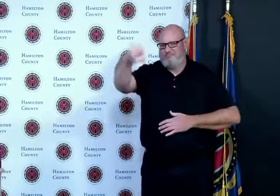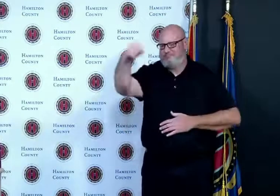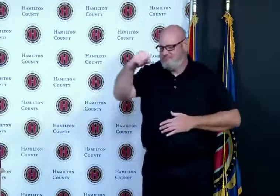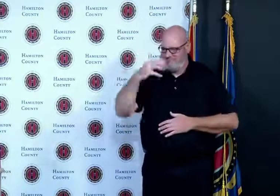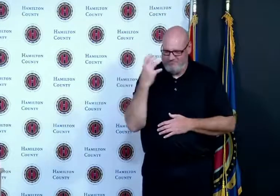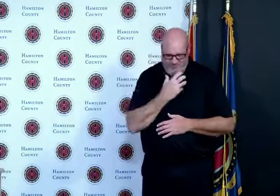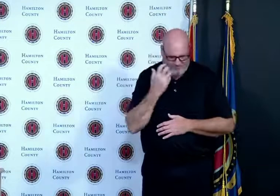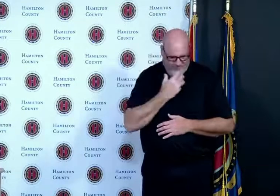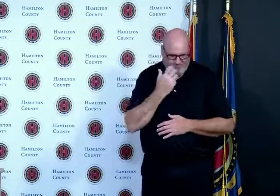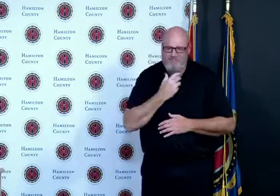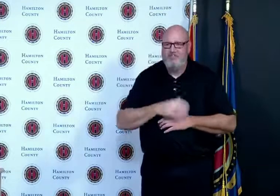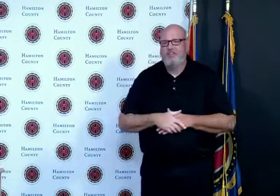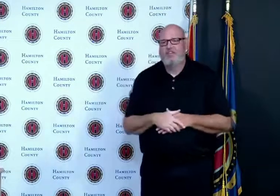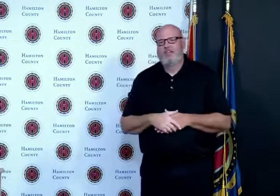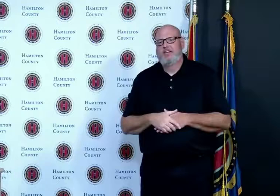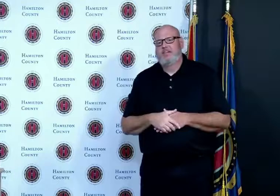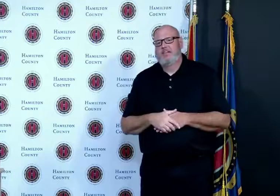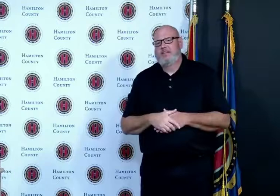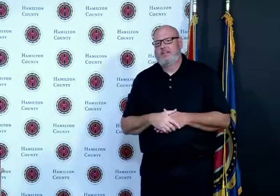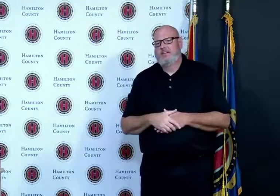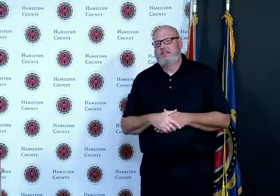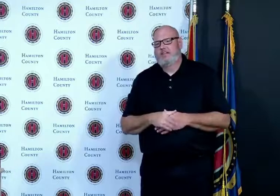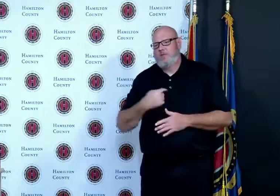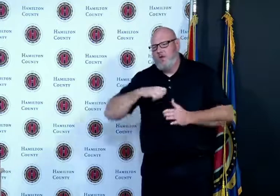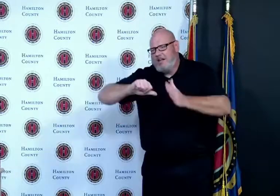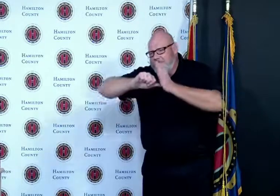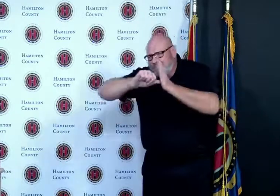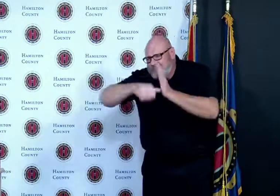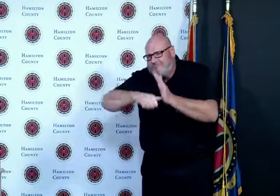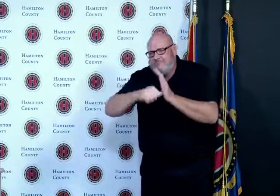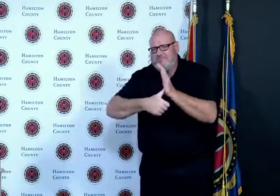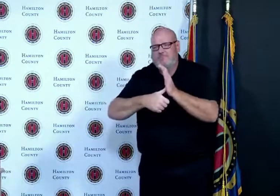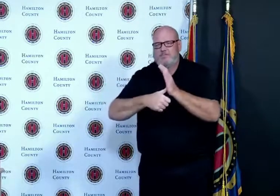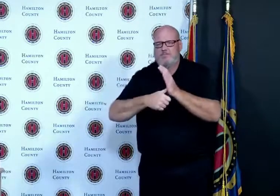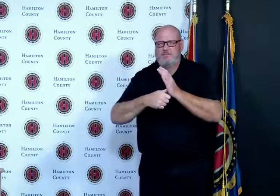thing Tropicana said there at the end you know a couple weeks ago it was hard to get a vaccine